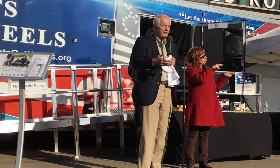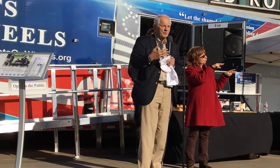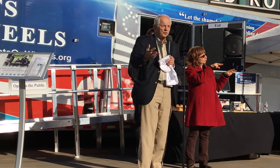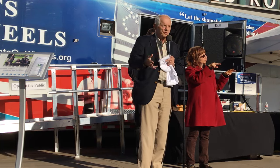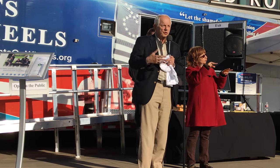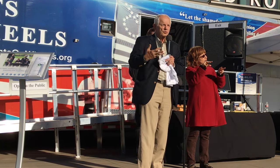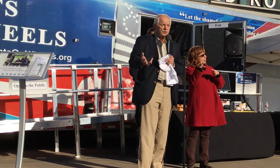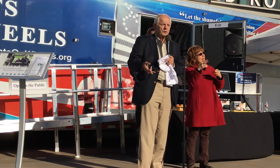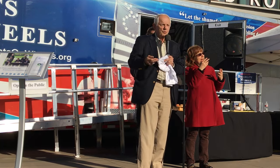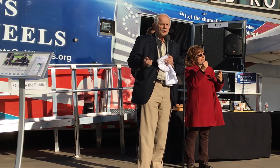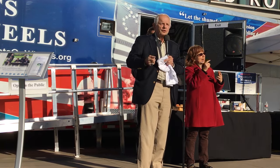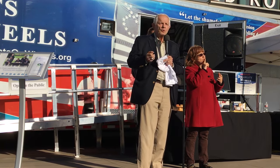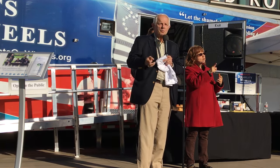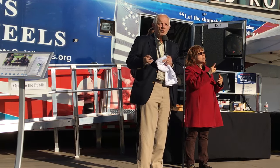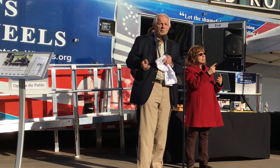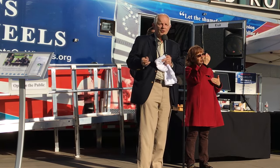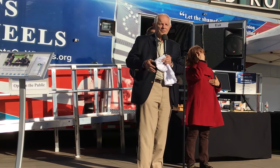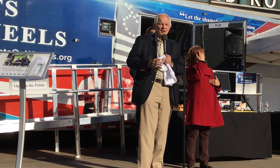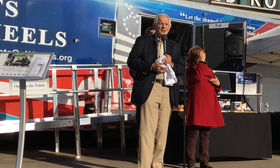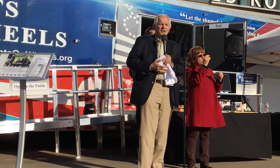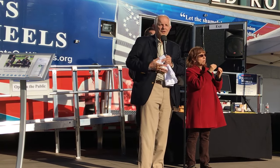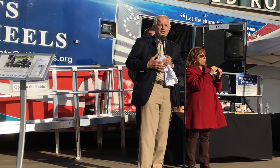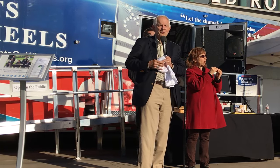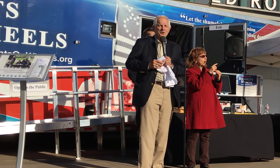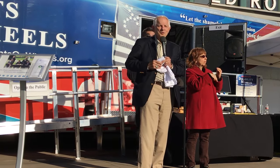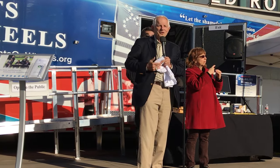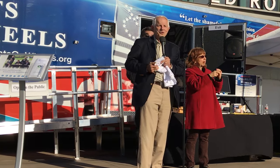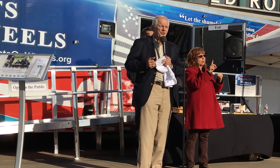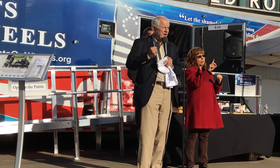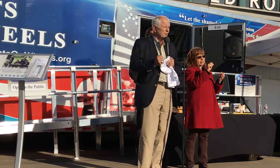have an opportunity to really know more and more about the Disabled Community so thank